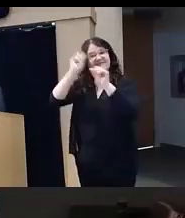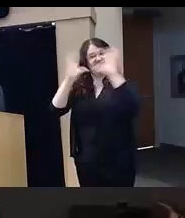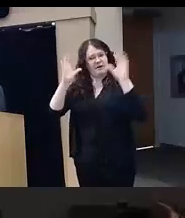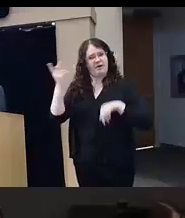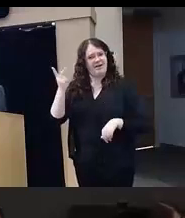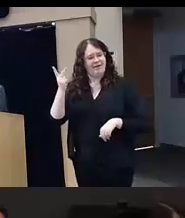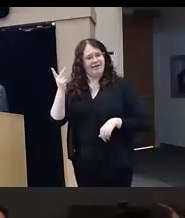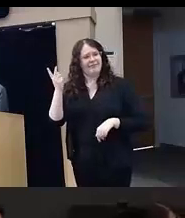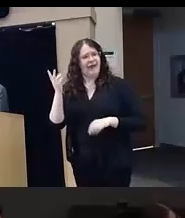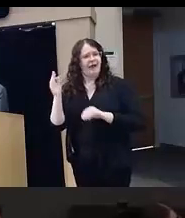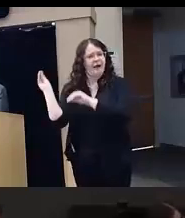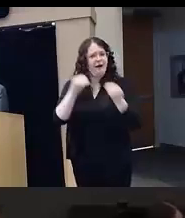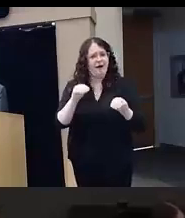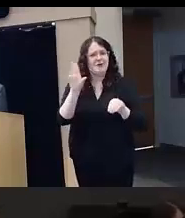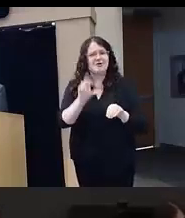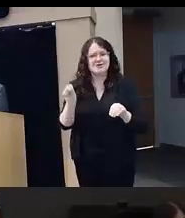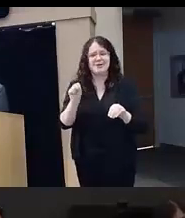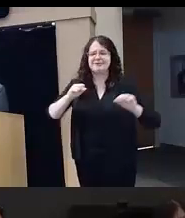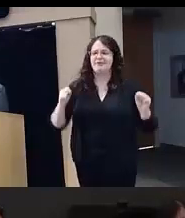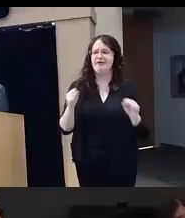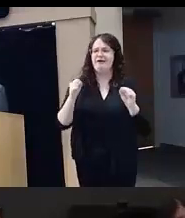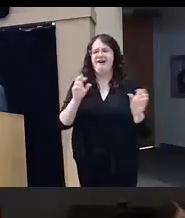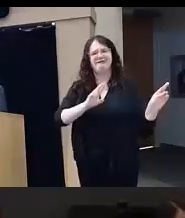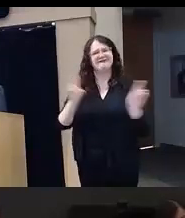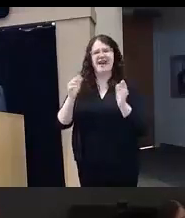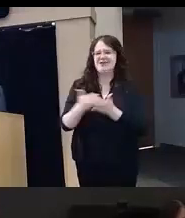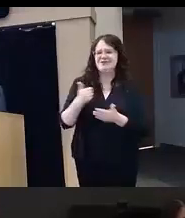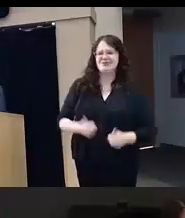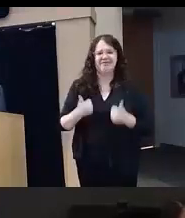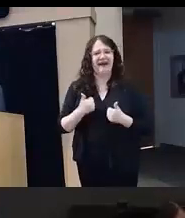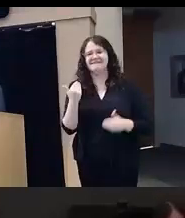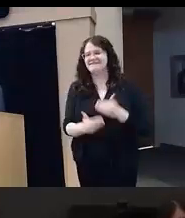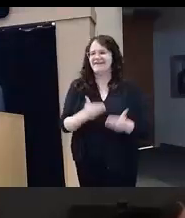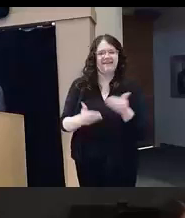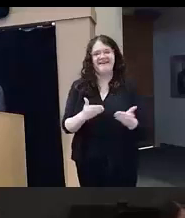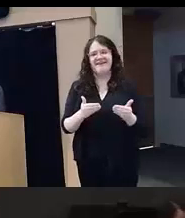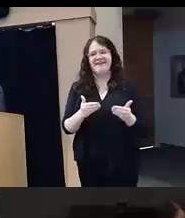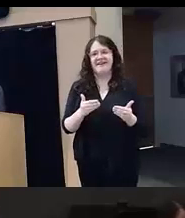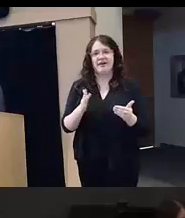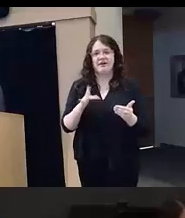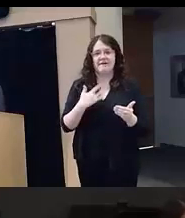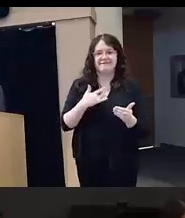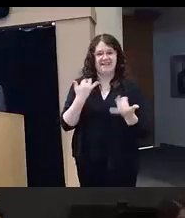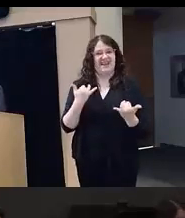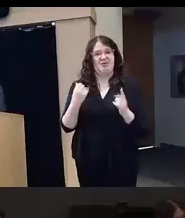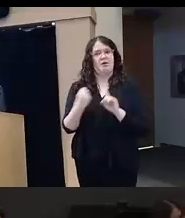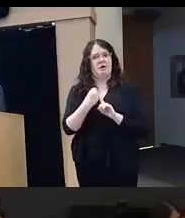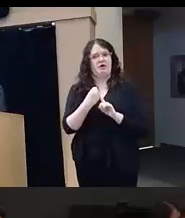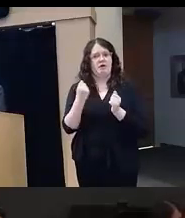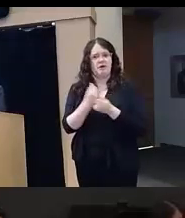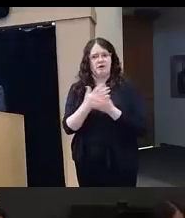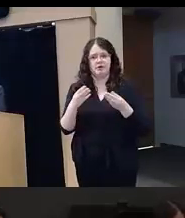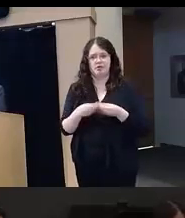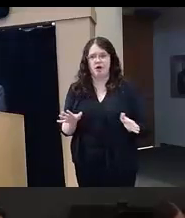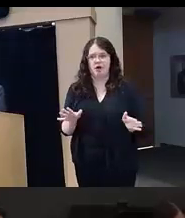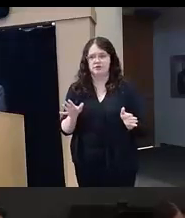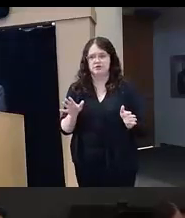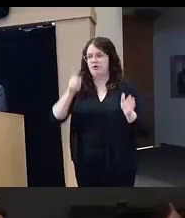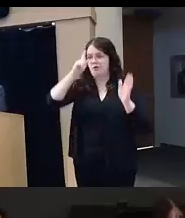to make a new uh living and they they felt that they almost lost everything and then that's that's